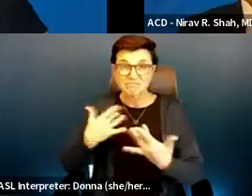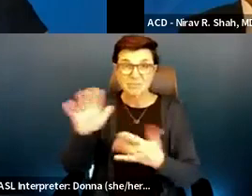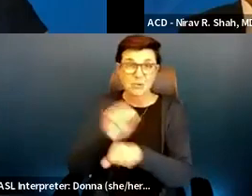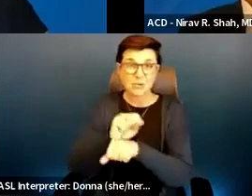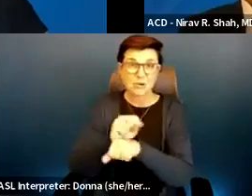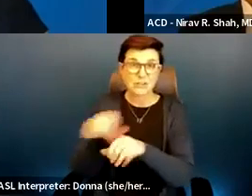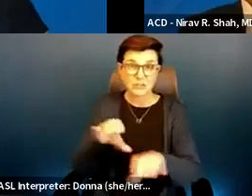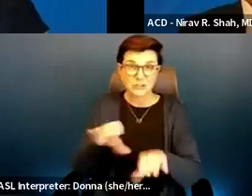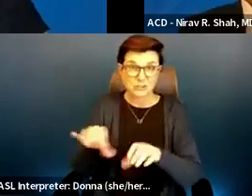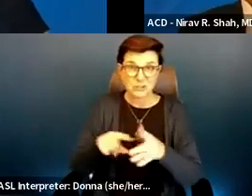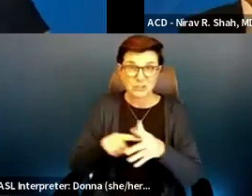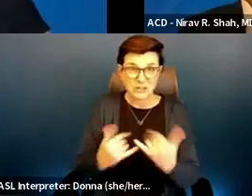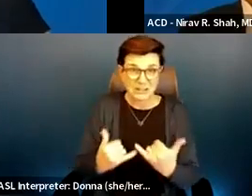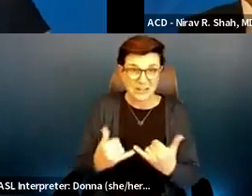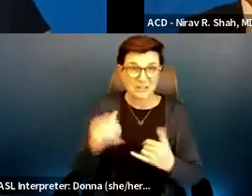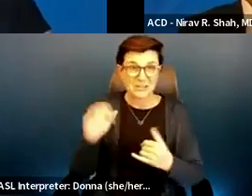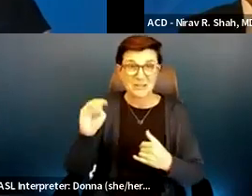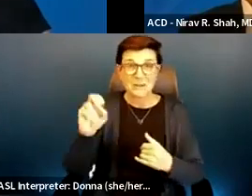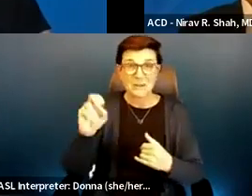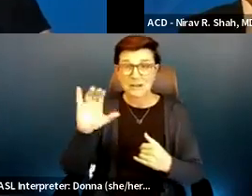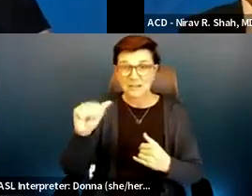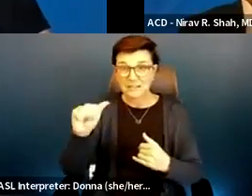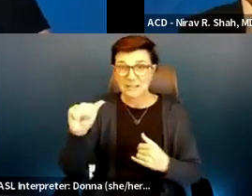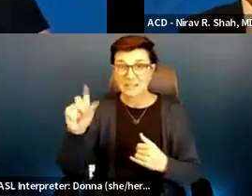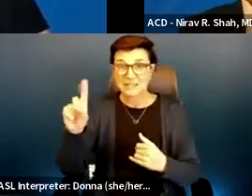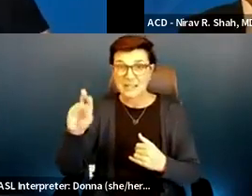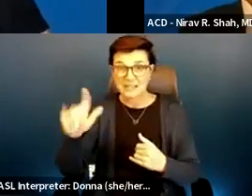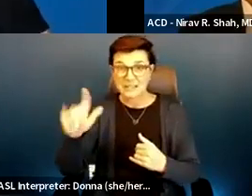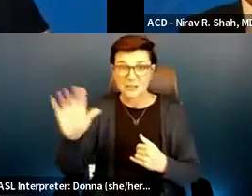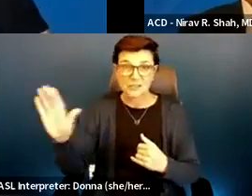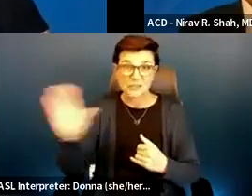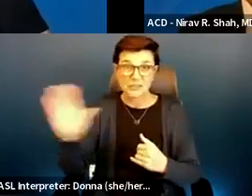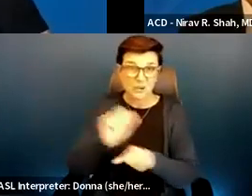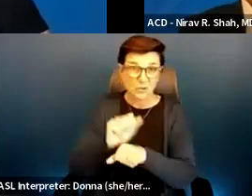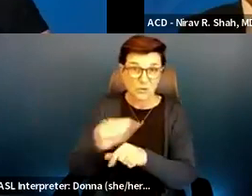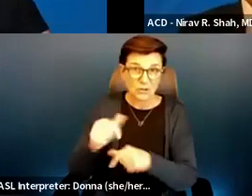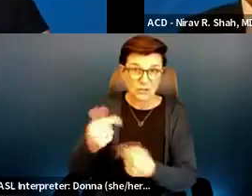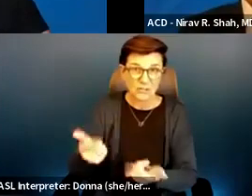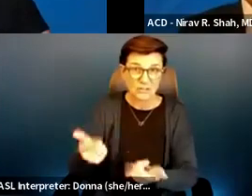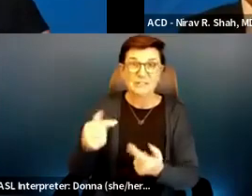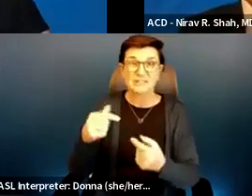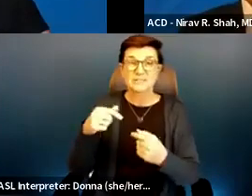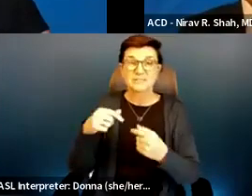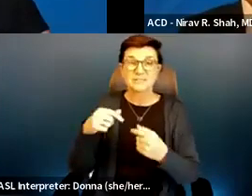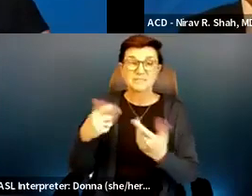Monica and Daniel for the work to date, including the approval of the one task area and the exciting work that you're going